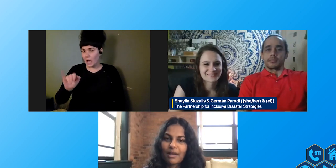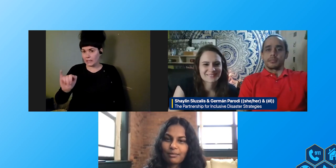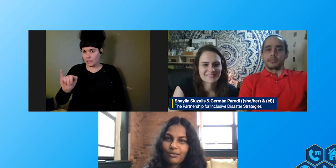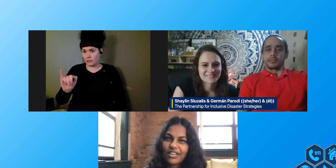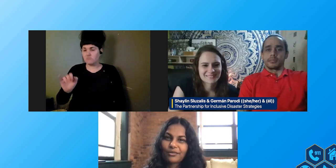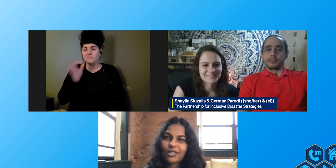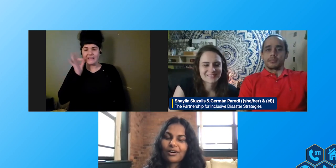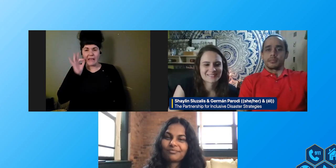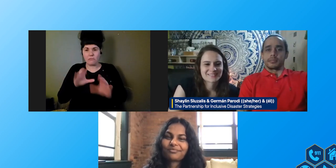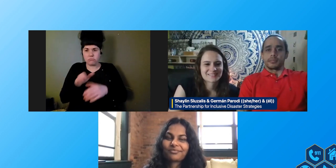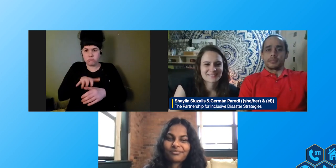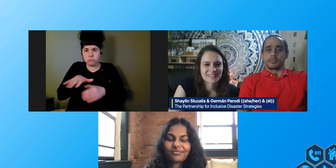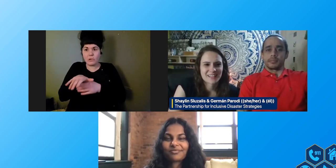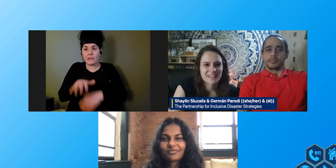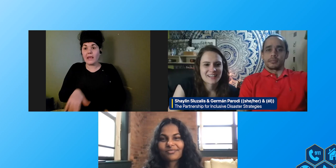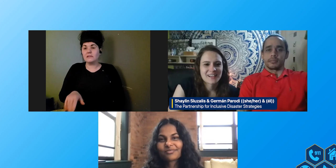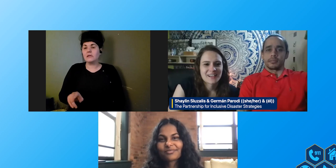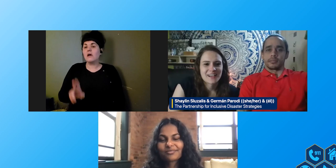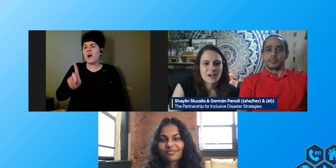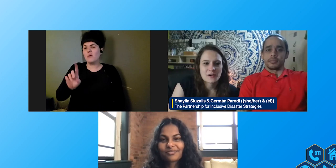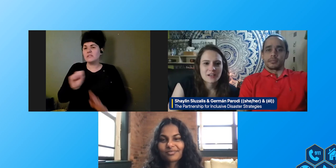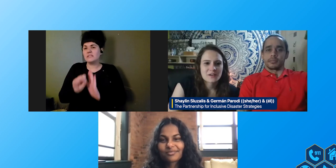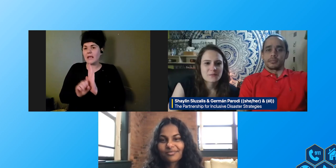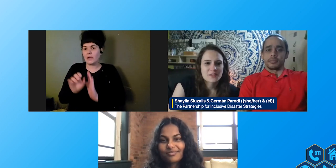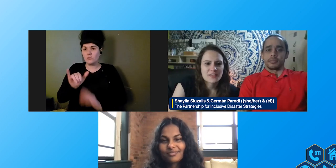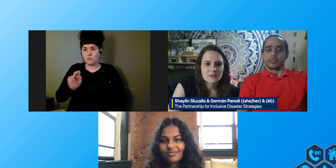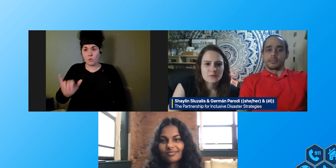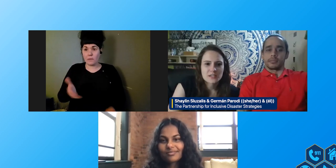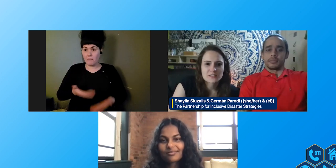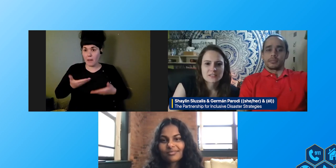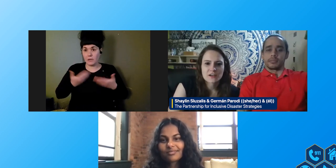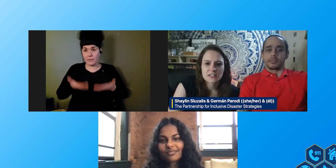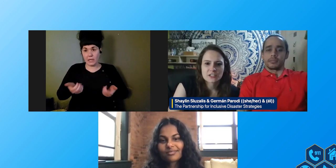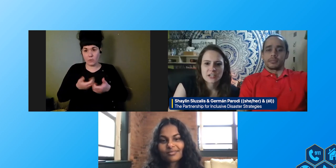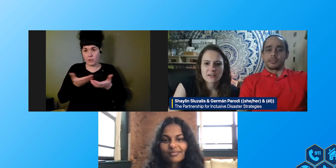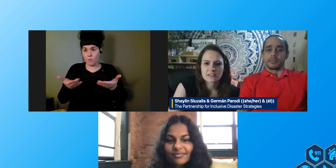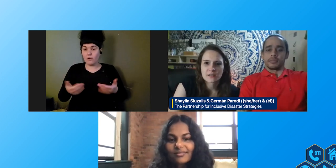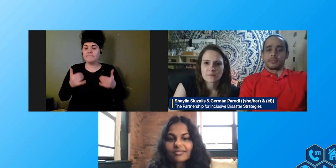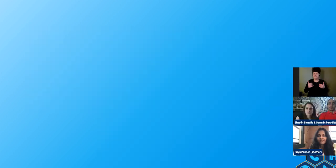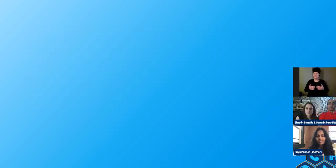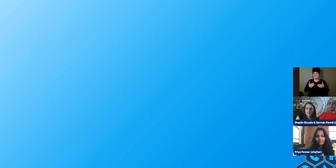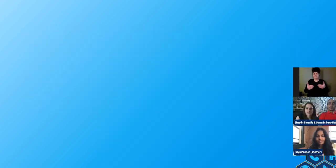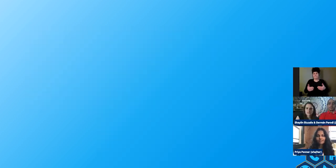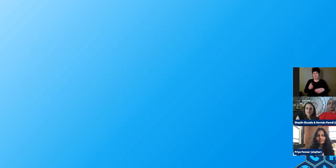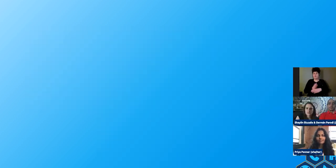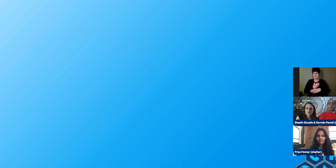Happy to be here with you all. Shaylin: With that, we'll start sharing slides with you